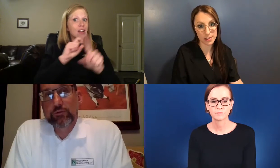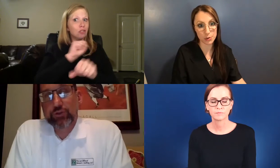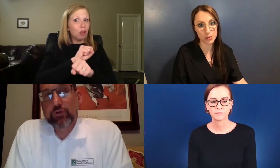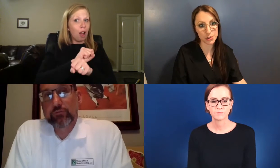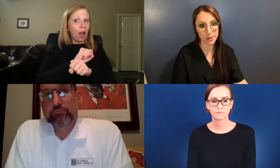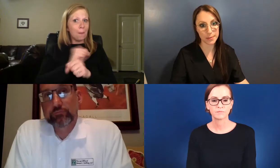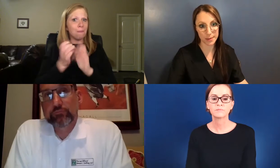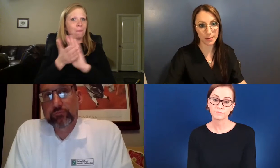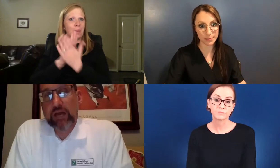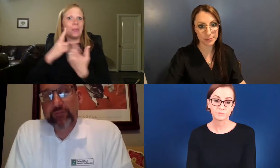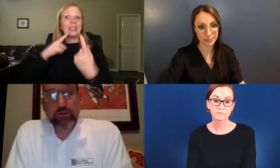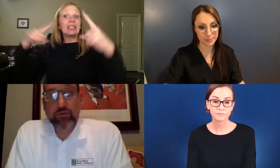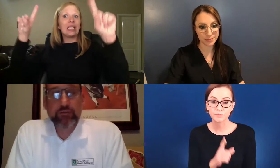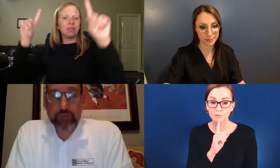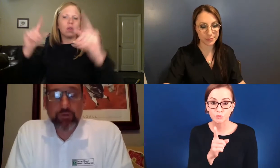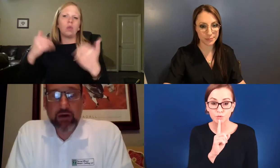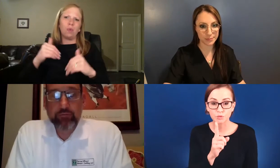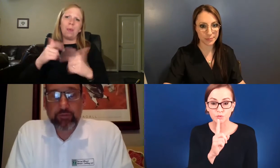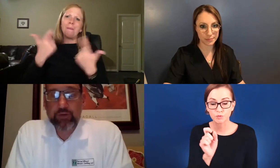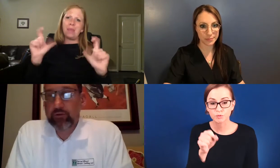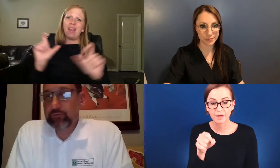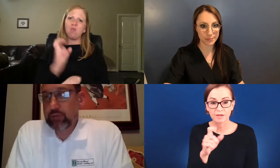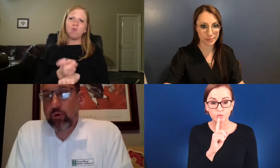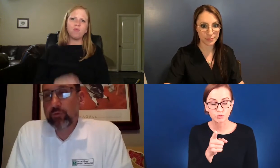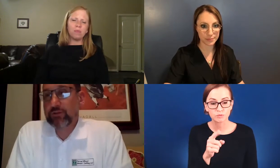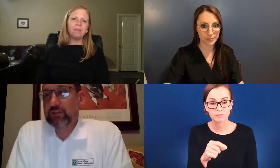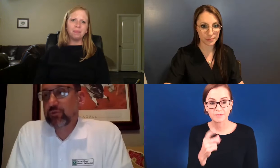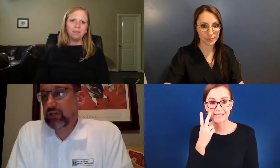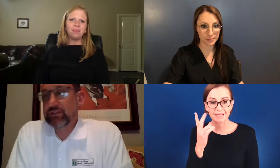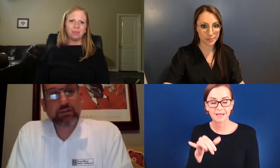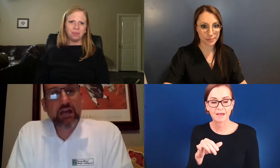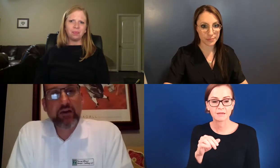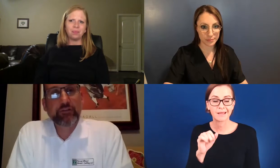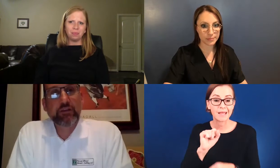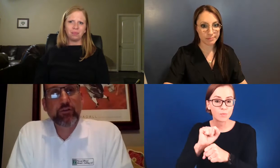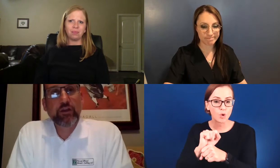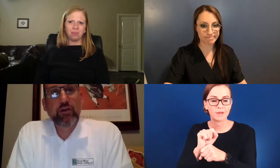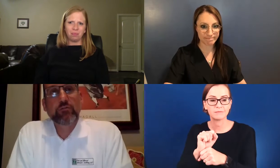that's huge. Yeah, absolutely, no doubt, no doubt, employment, transportation, housing, healthcare,